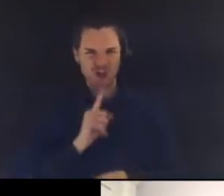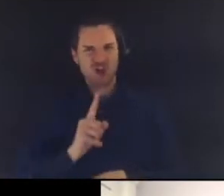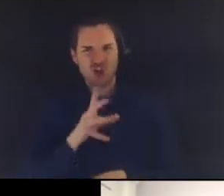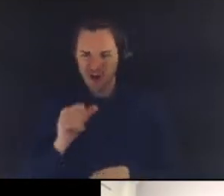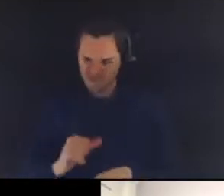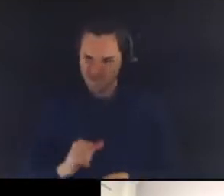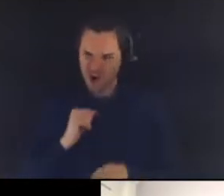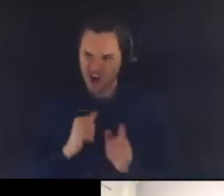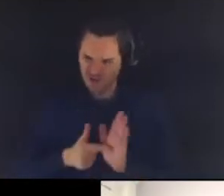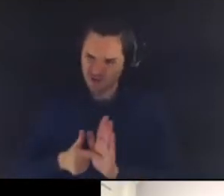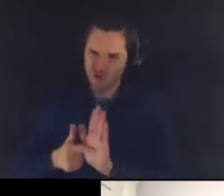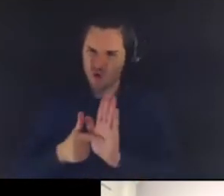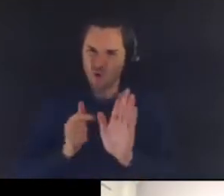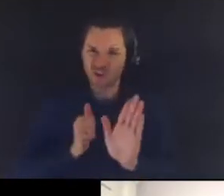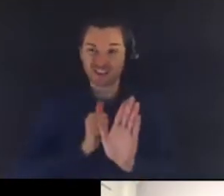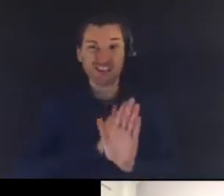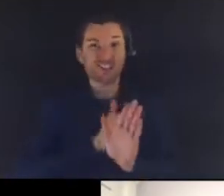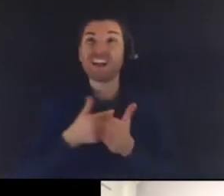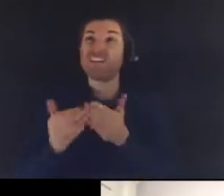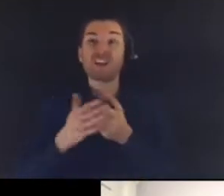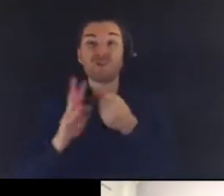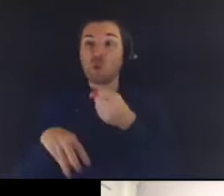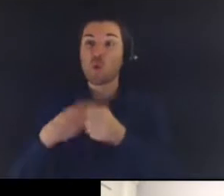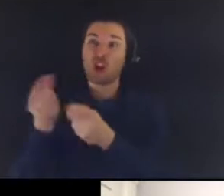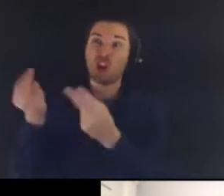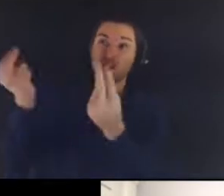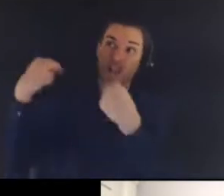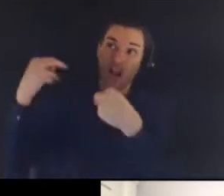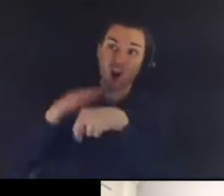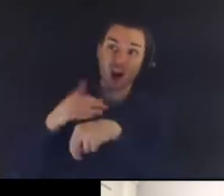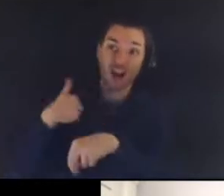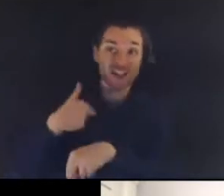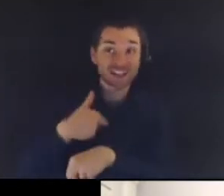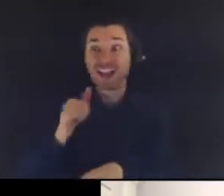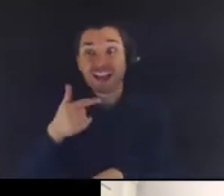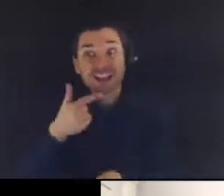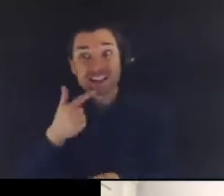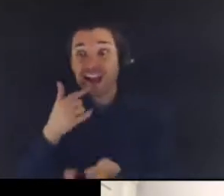that looks down up us because, as I said, capitalism makes it look like those of us